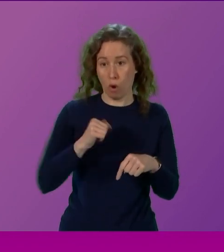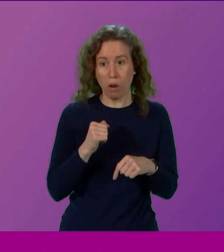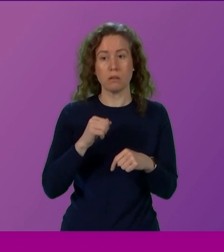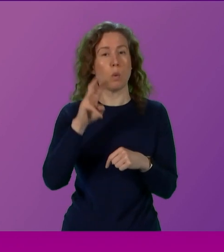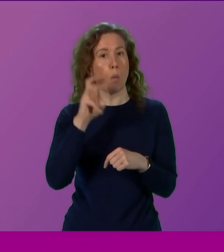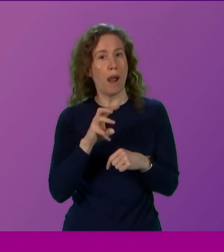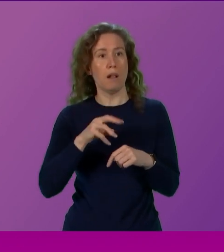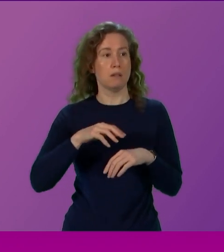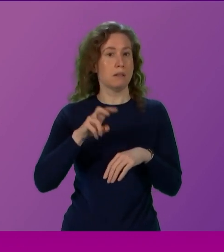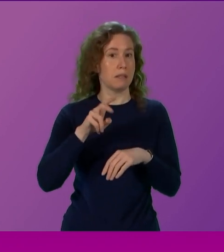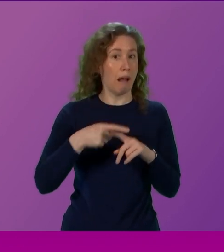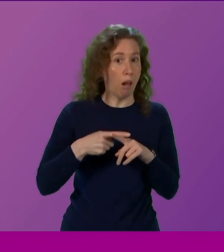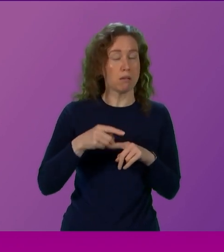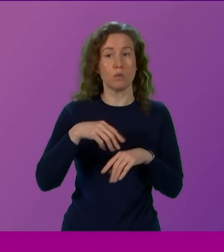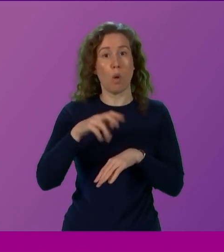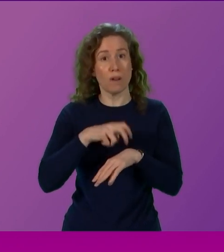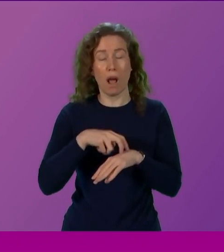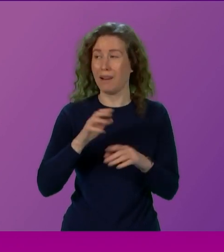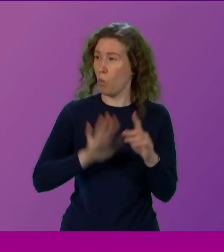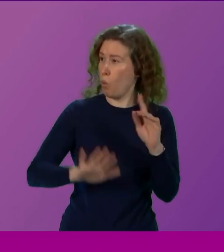Ireland, as well as health services across much of the world, are facing challenges,